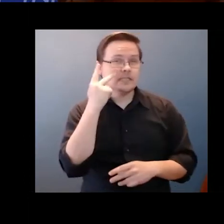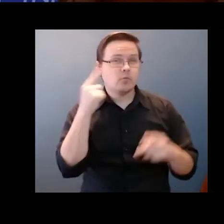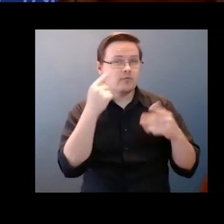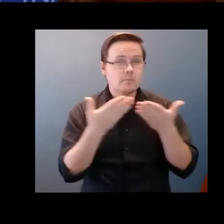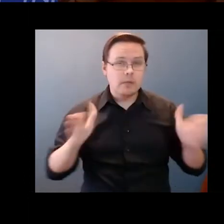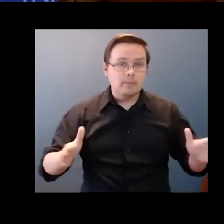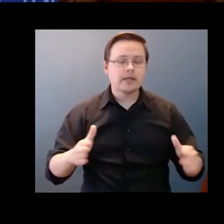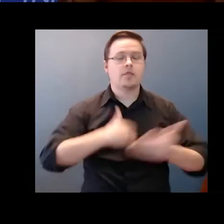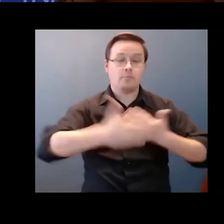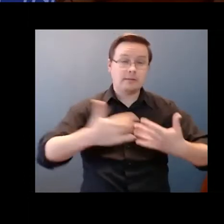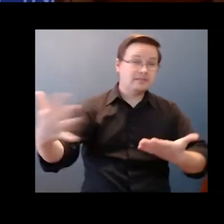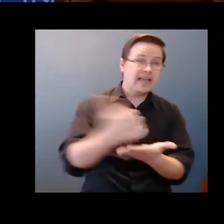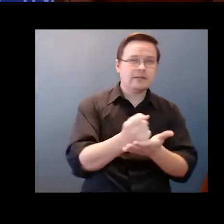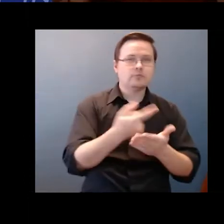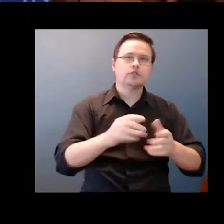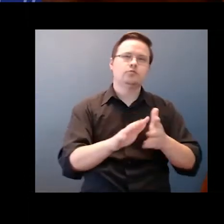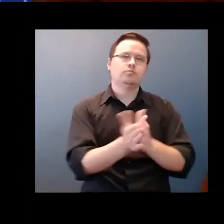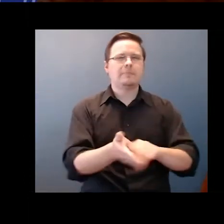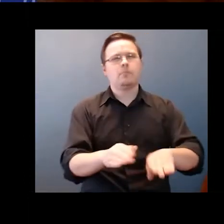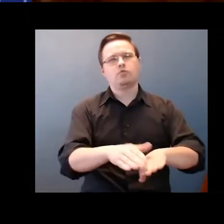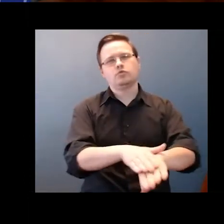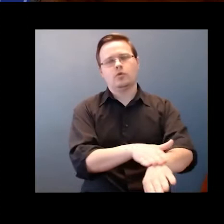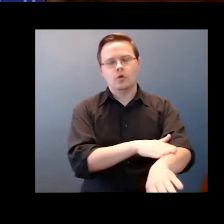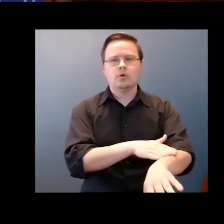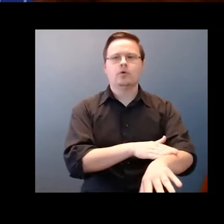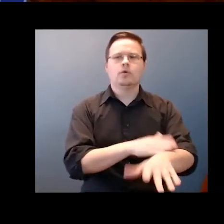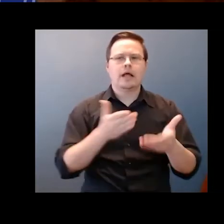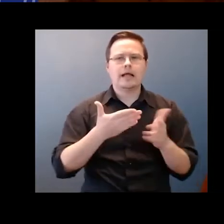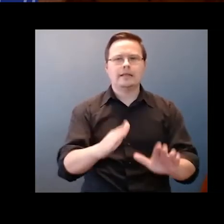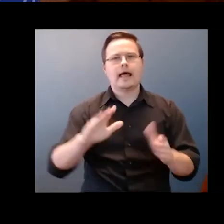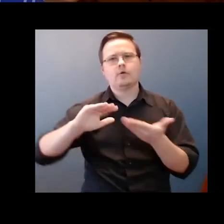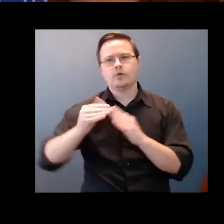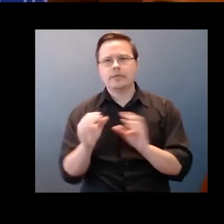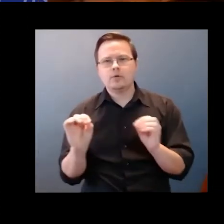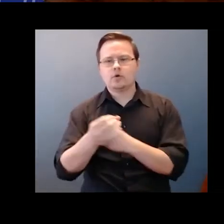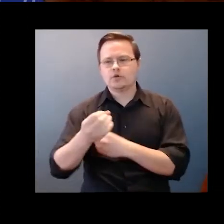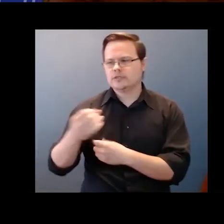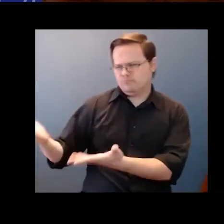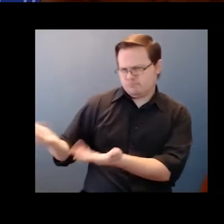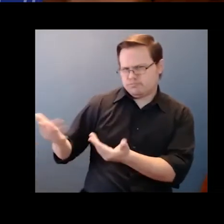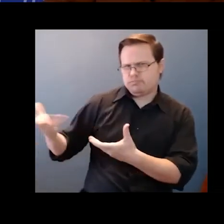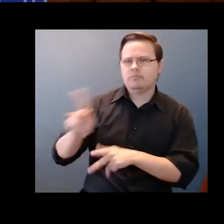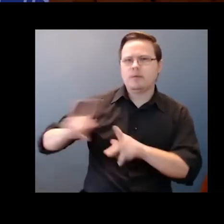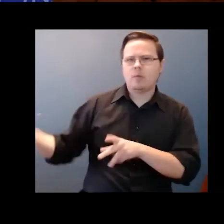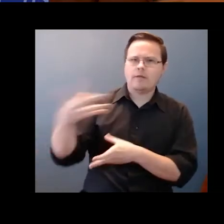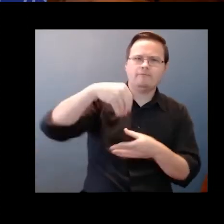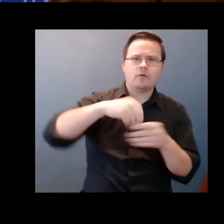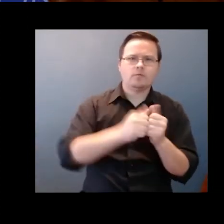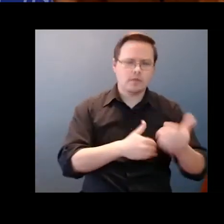of acquisition so that community organizers can get people involved in the process, could get them to the council meeting or